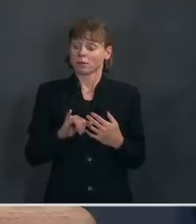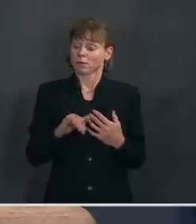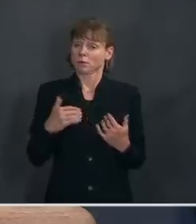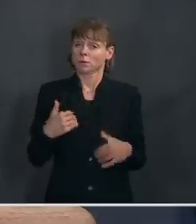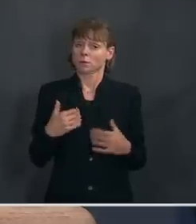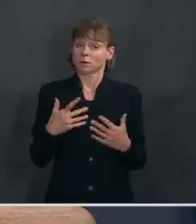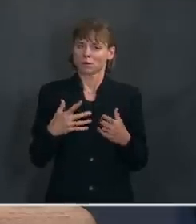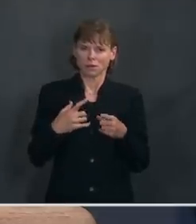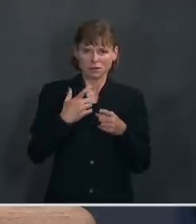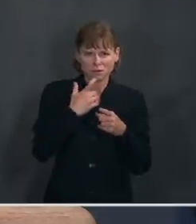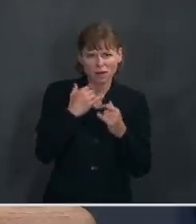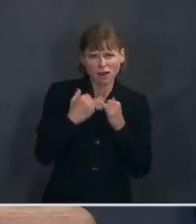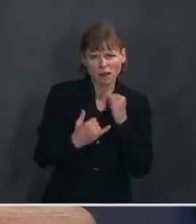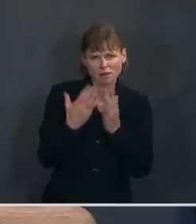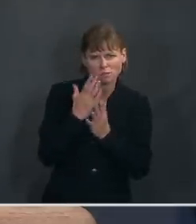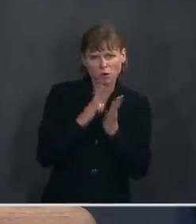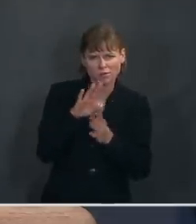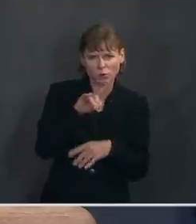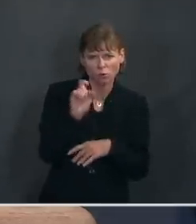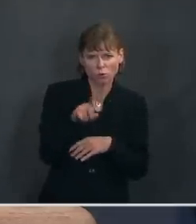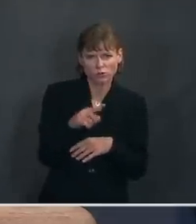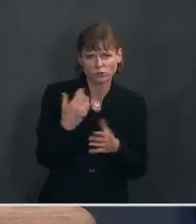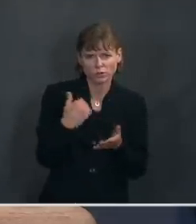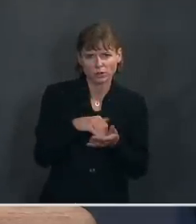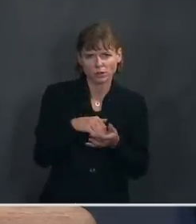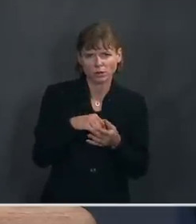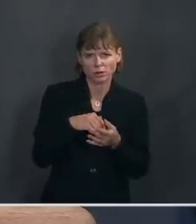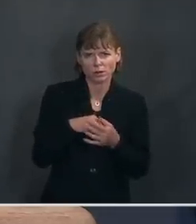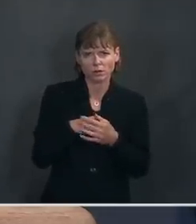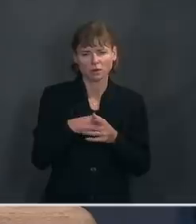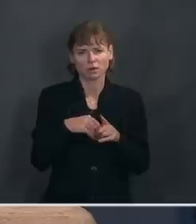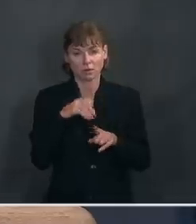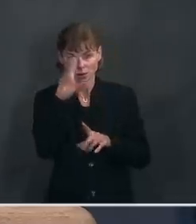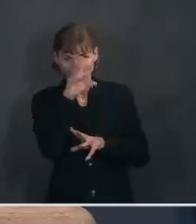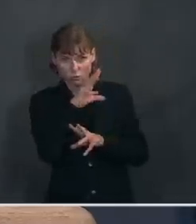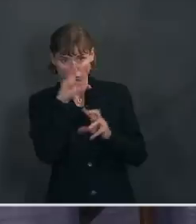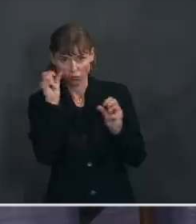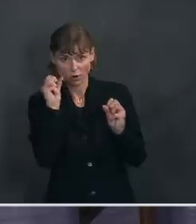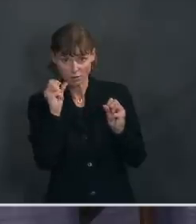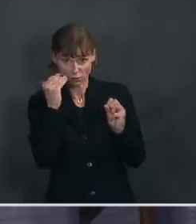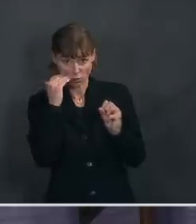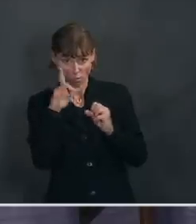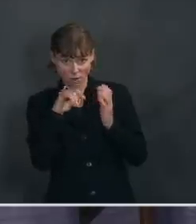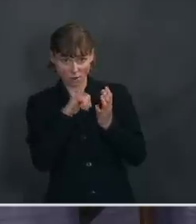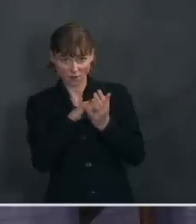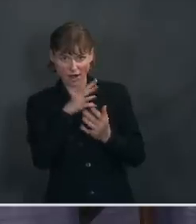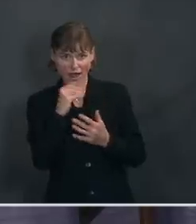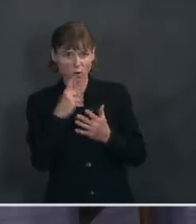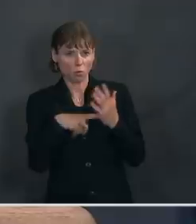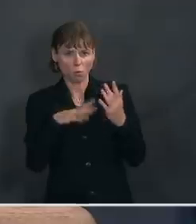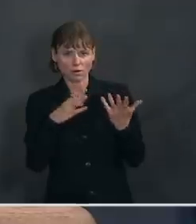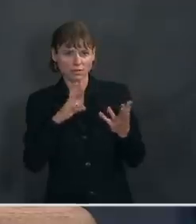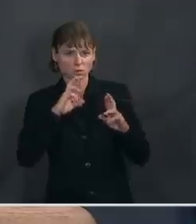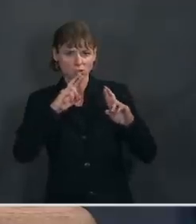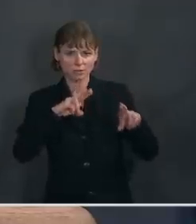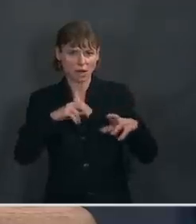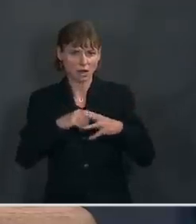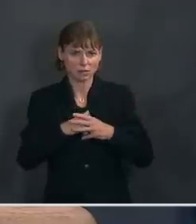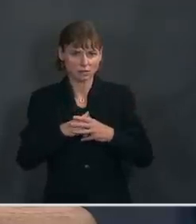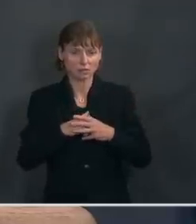Sorry, what was the last part of the question you were asking? The Press: Does the President knows about it and what are his thoughts on it? Ms. Psaki: If there's more to share